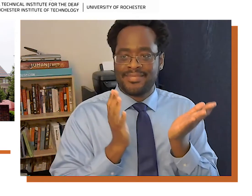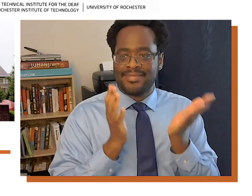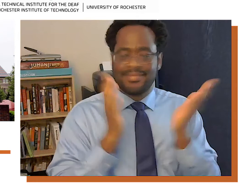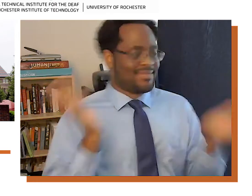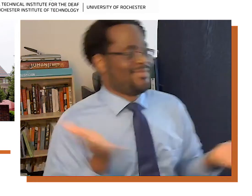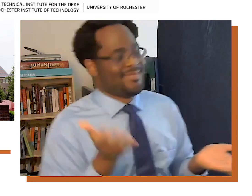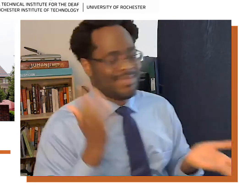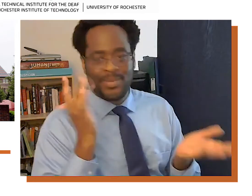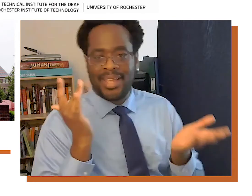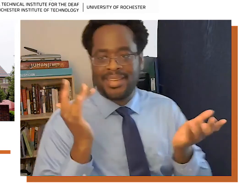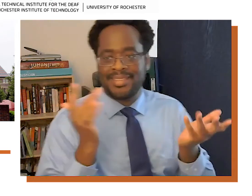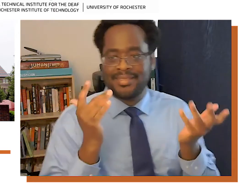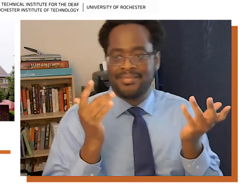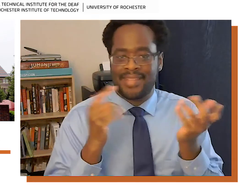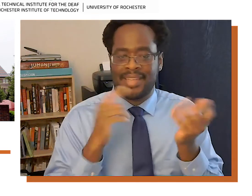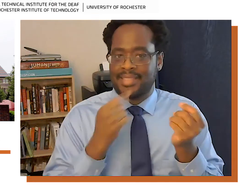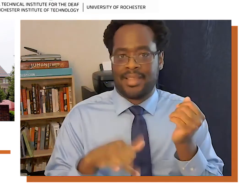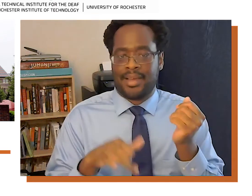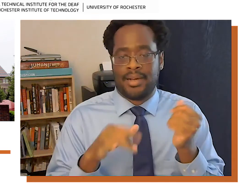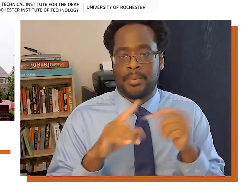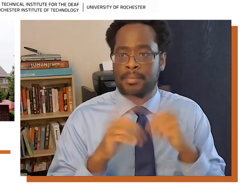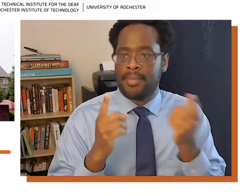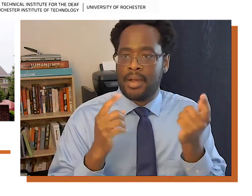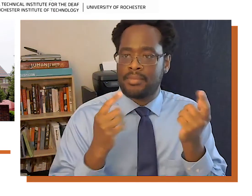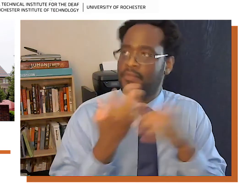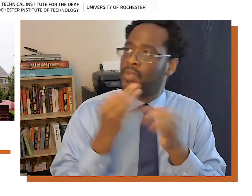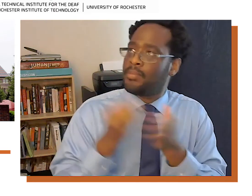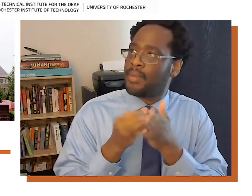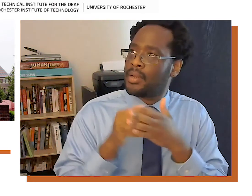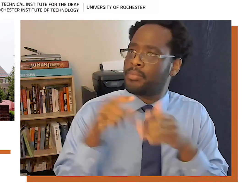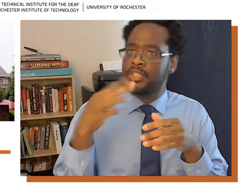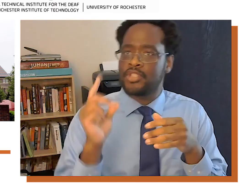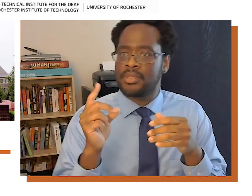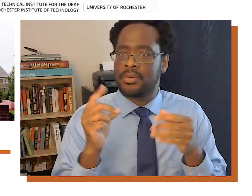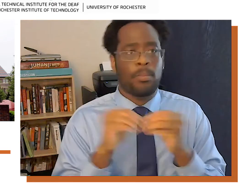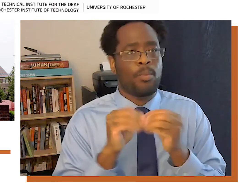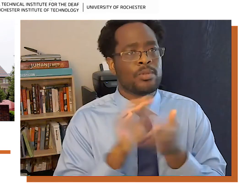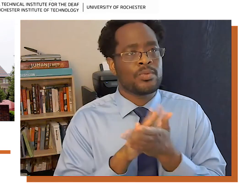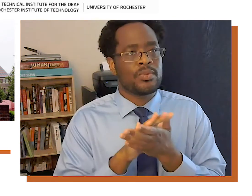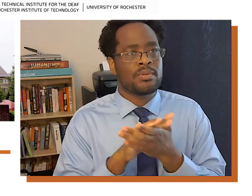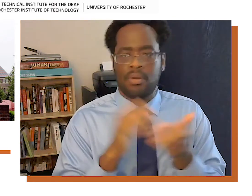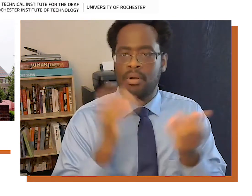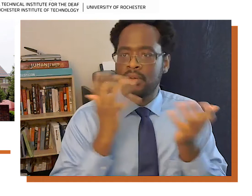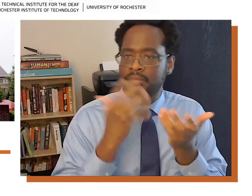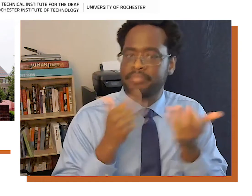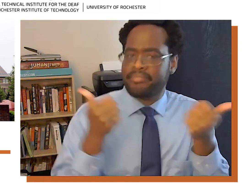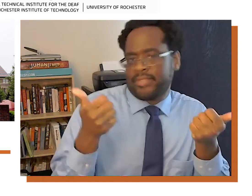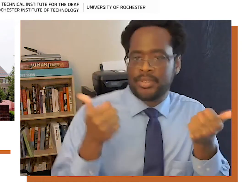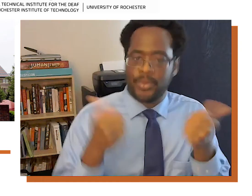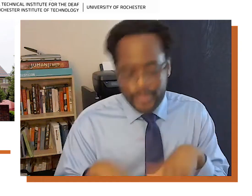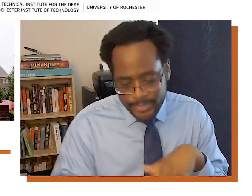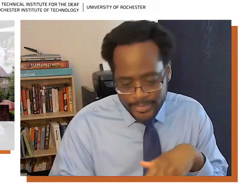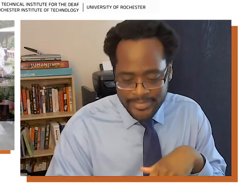so I thought, "Sure. Yeah. Why not?" I don't know exactly what my motivation was, but I thought it would be a free PhD.